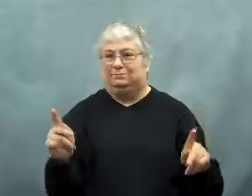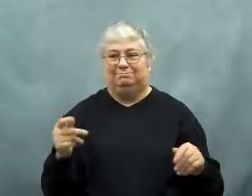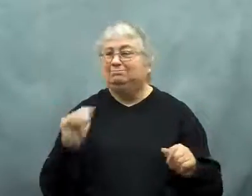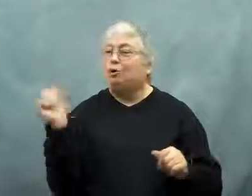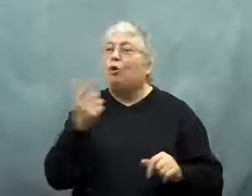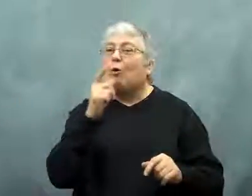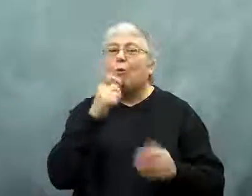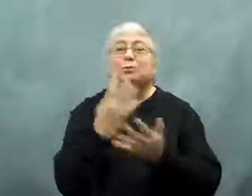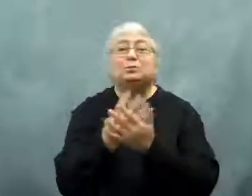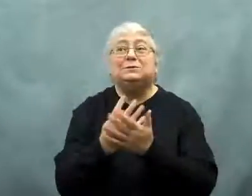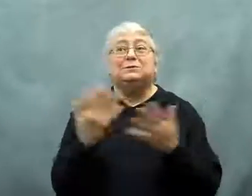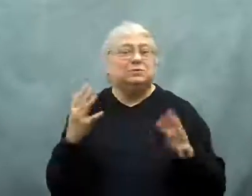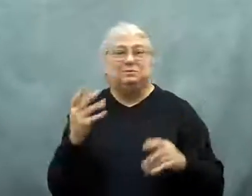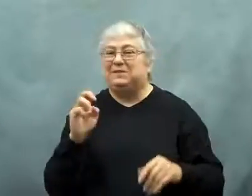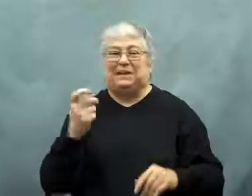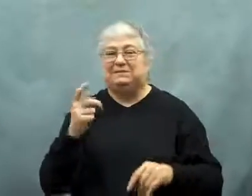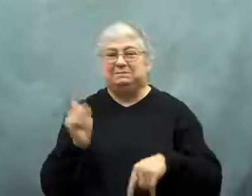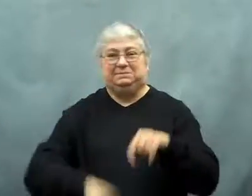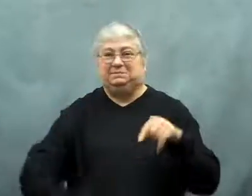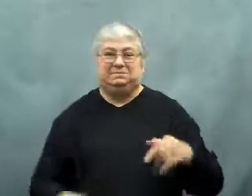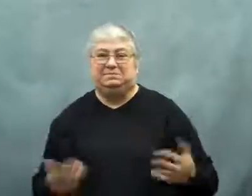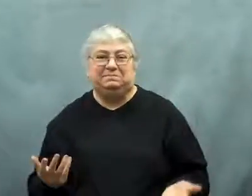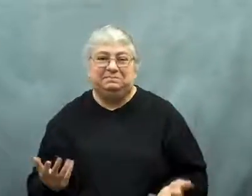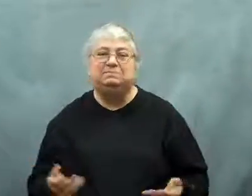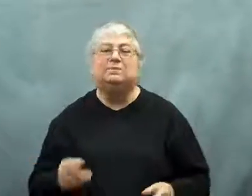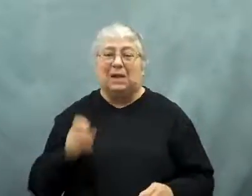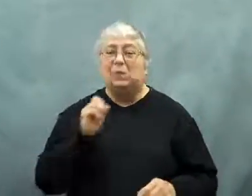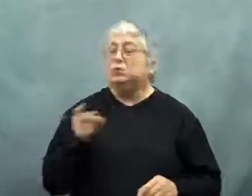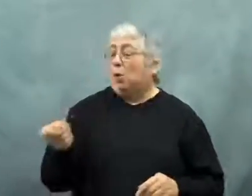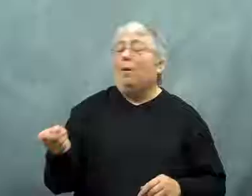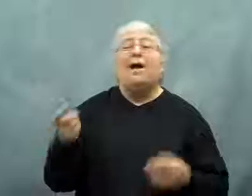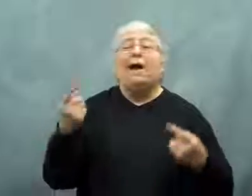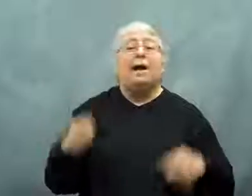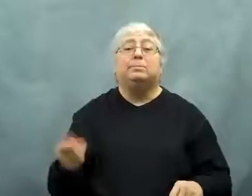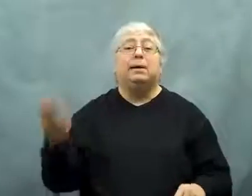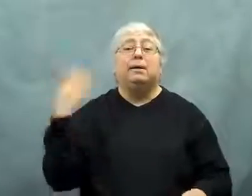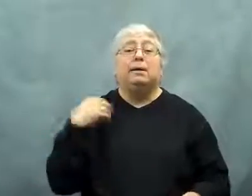All convicted felons can't do that.